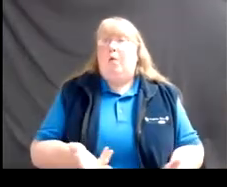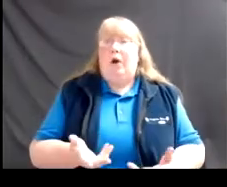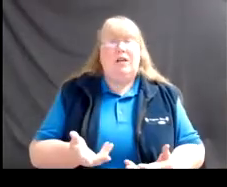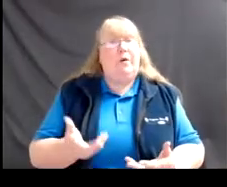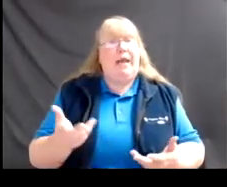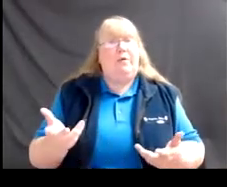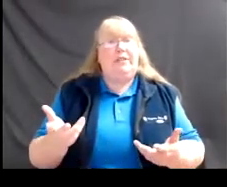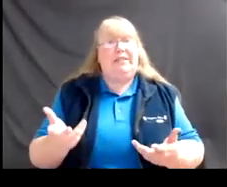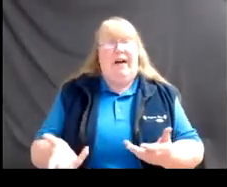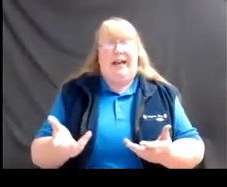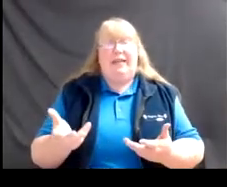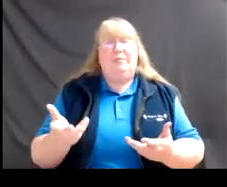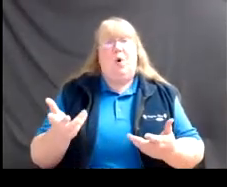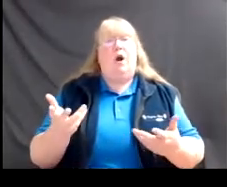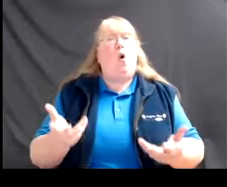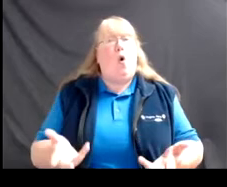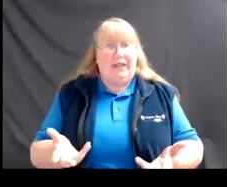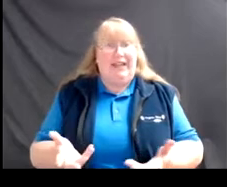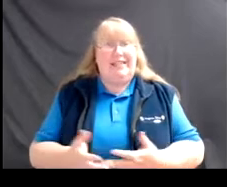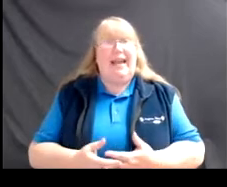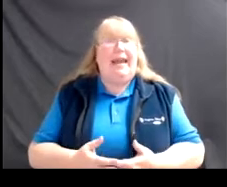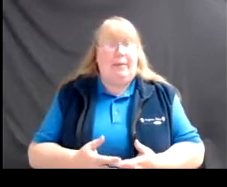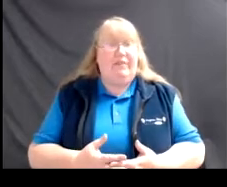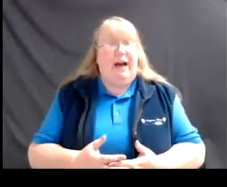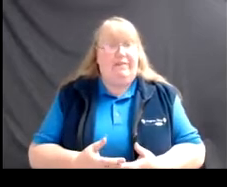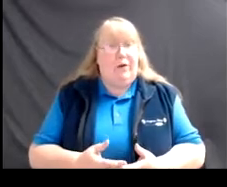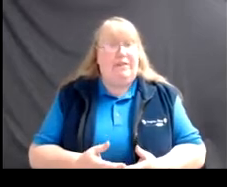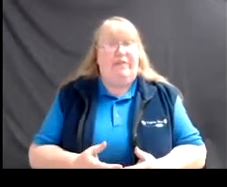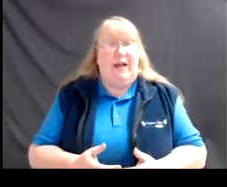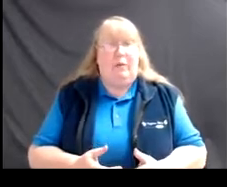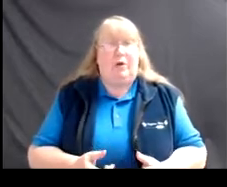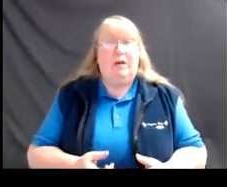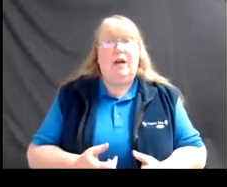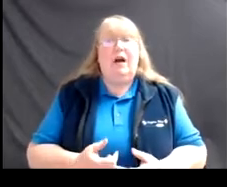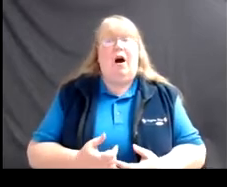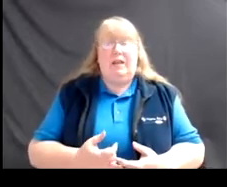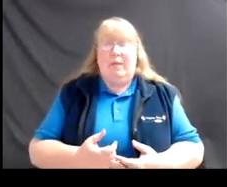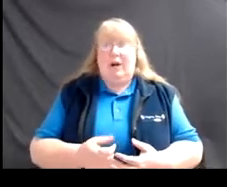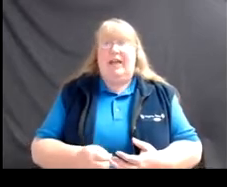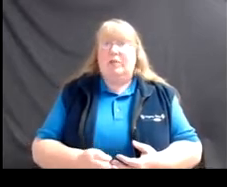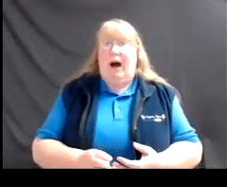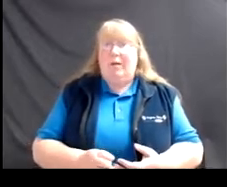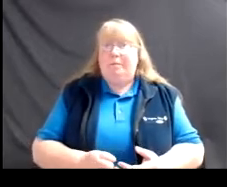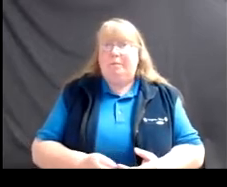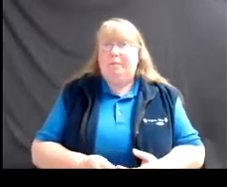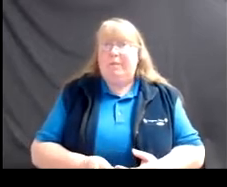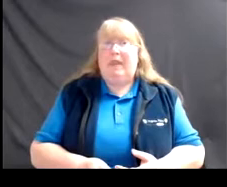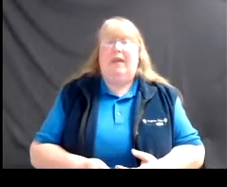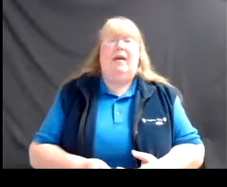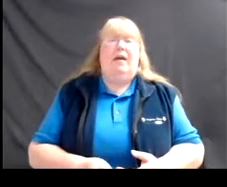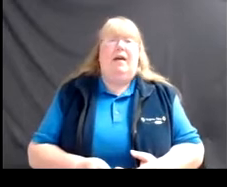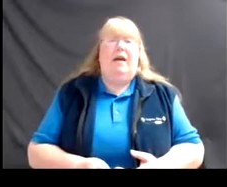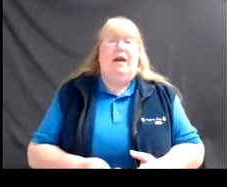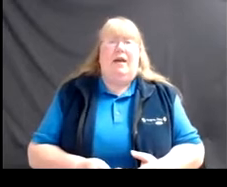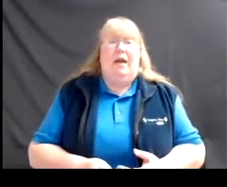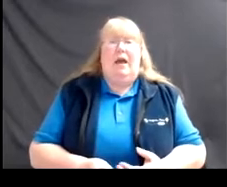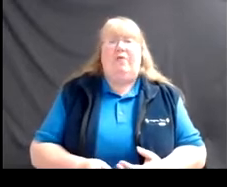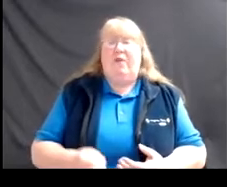We are also able to find more cordless amplified phones available on the market as well. For a